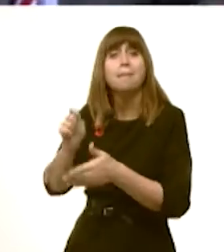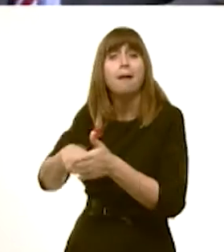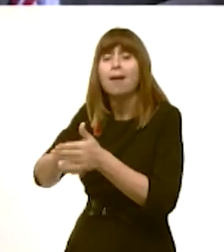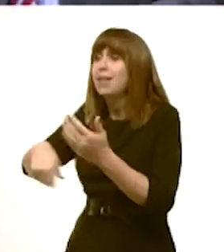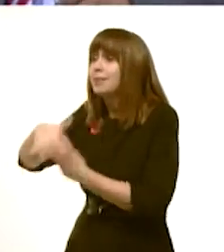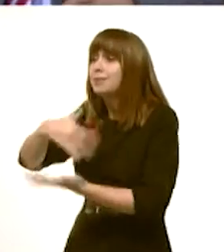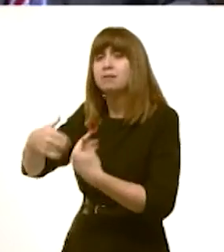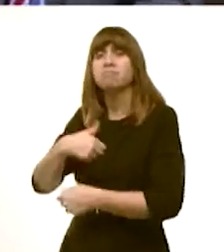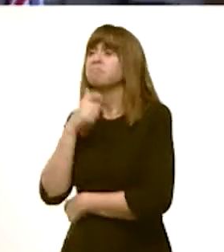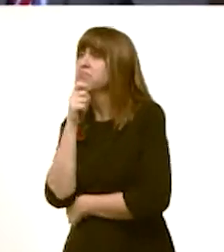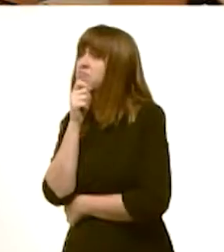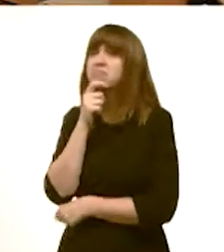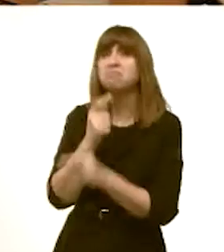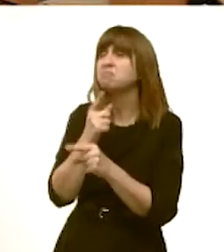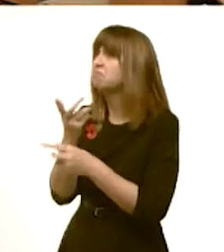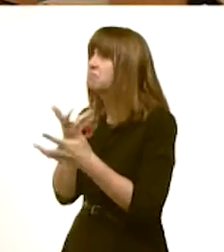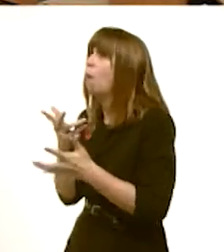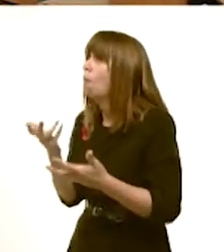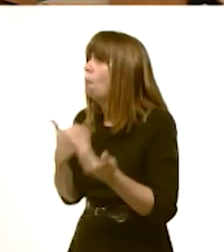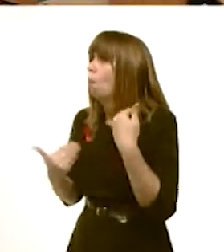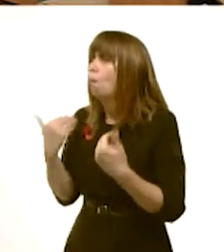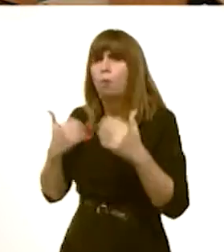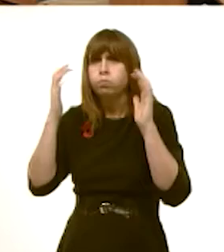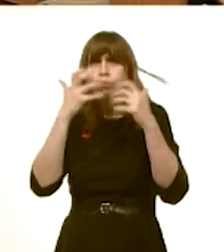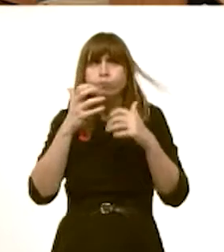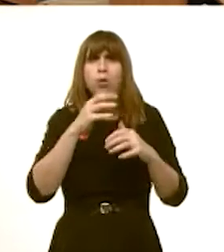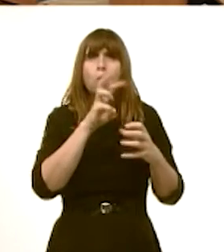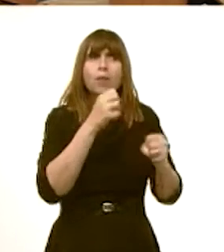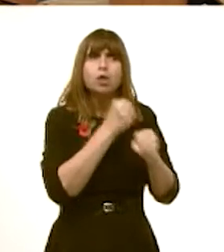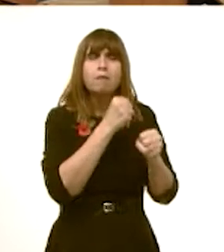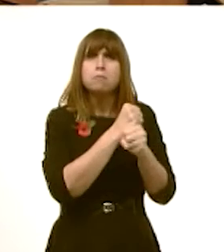There are ongoing concerns about the Welsh Governmentís changes to the basic payment